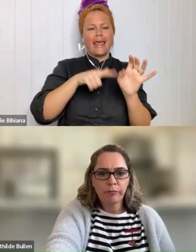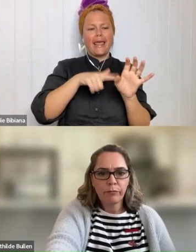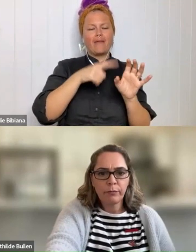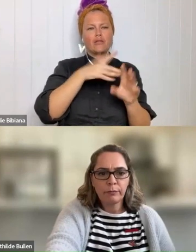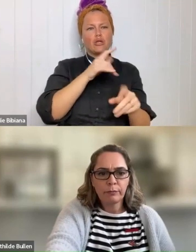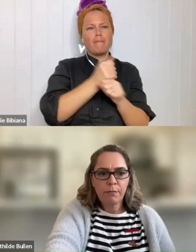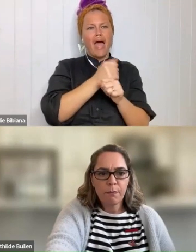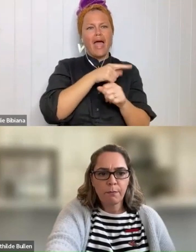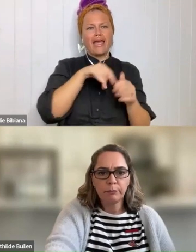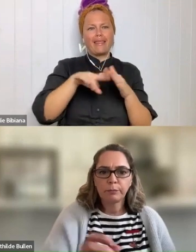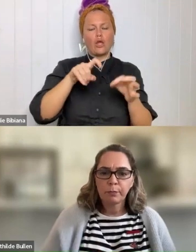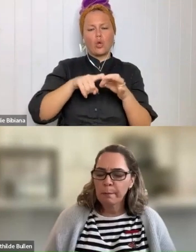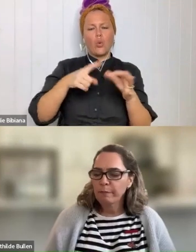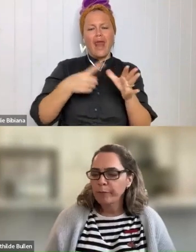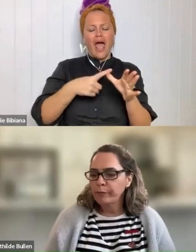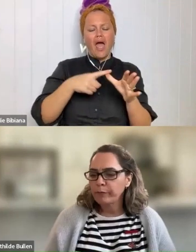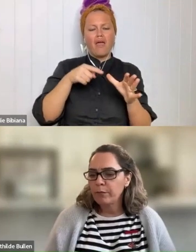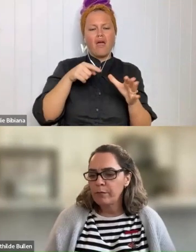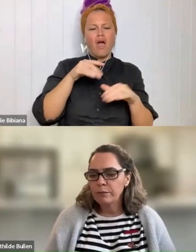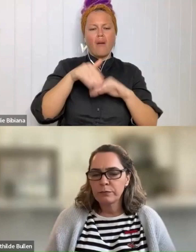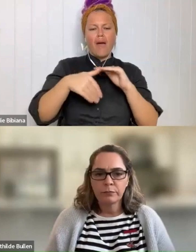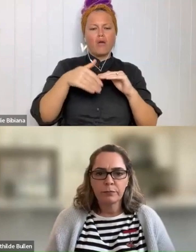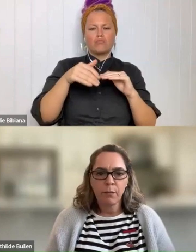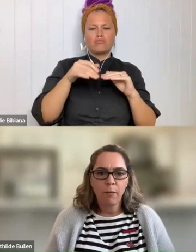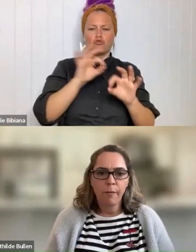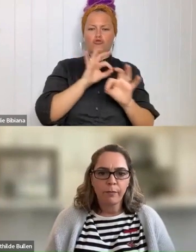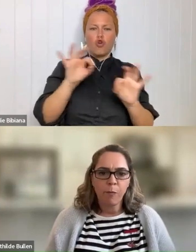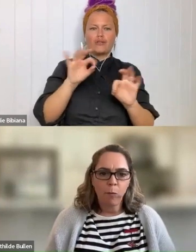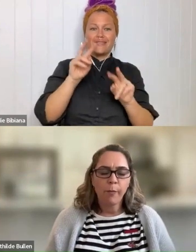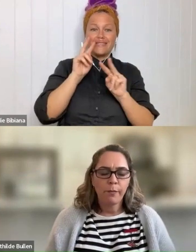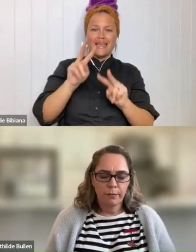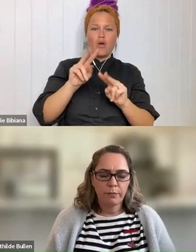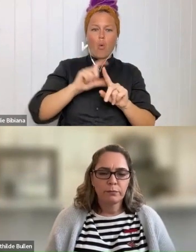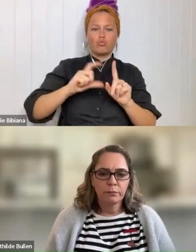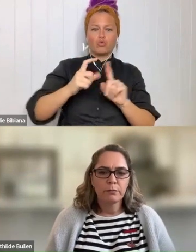in the q&a about not seeing that cultural safety being a part of